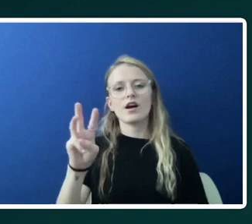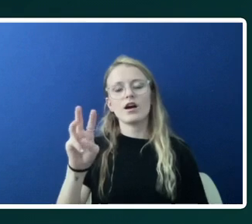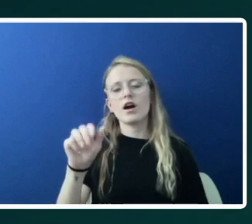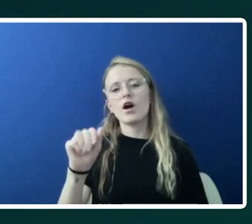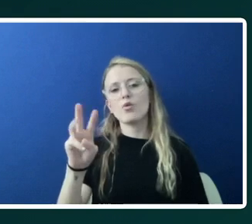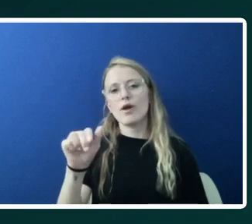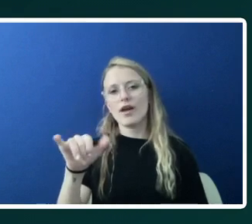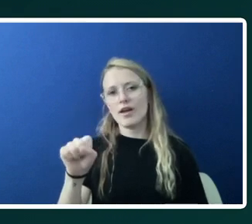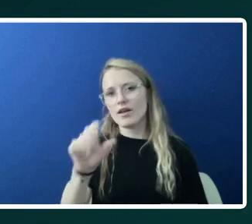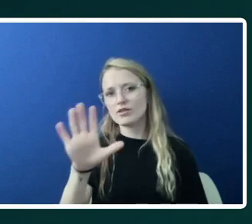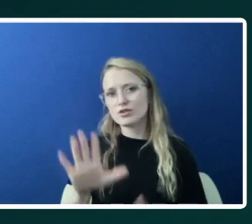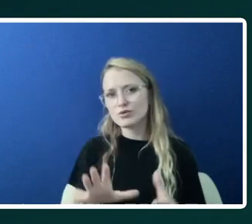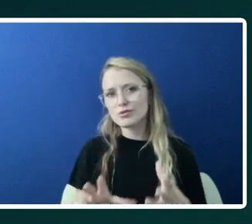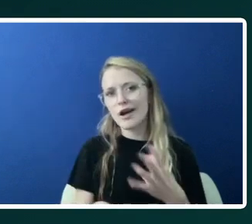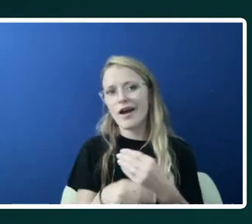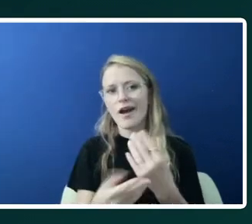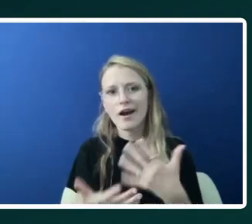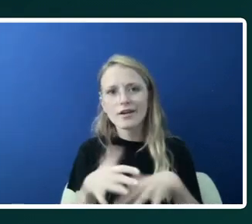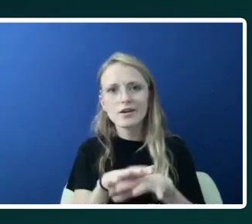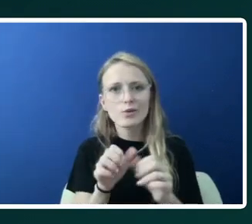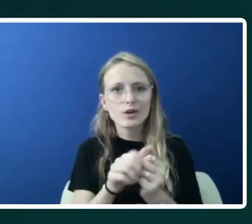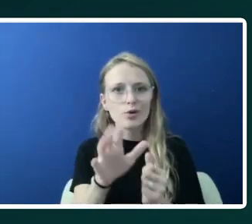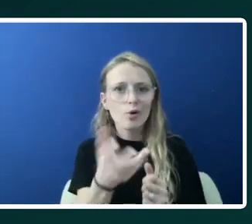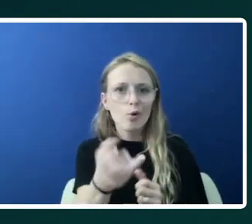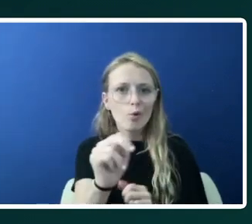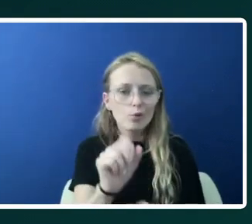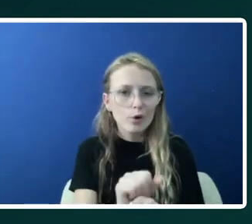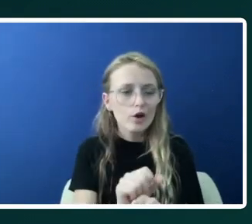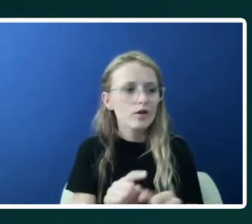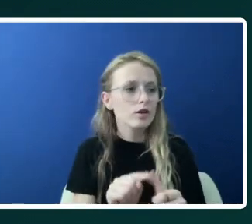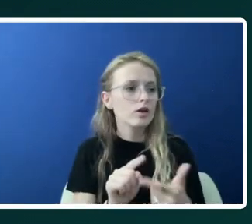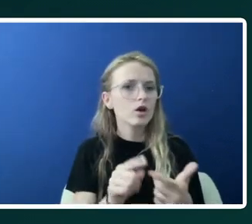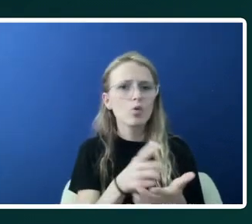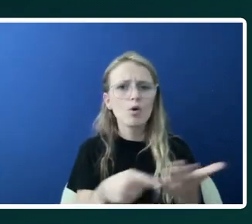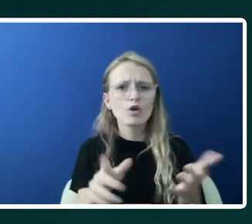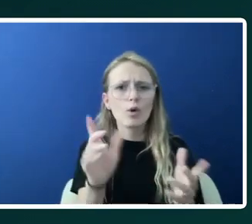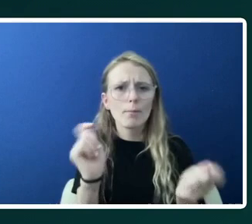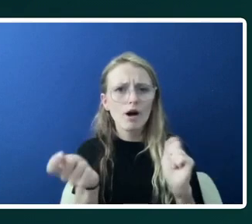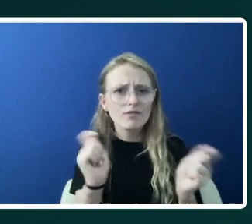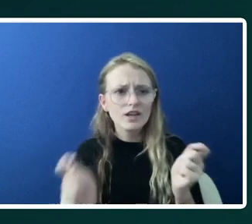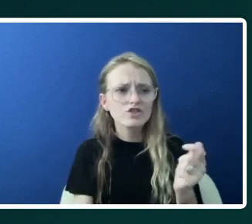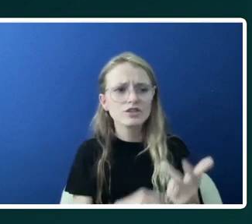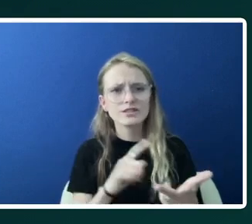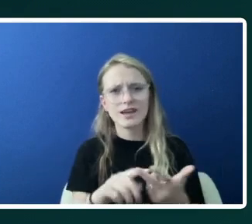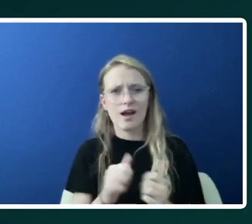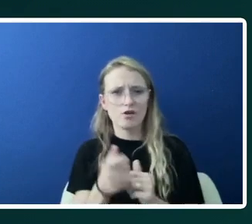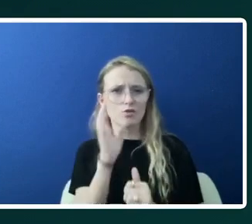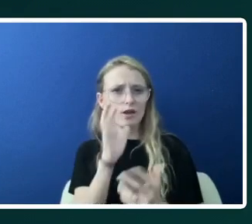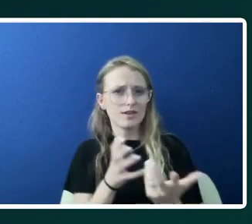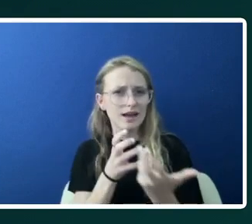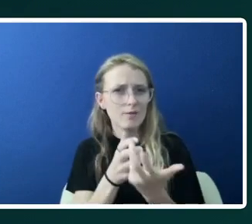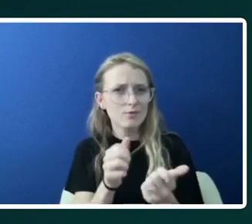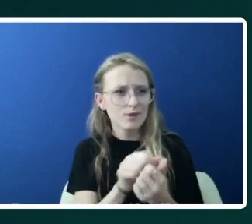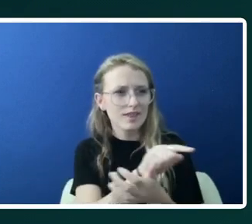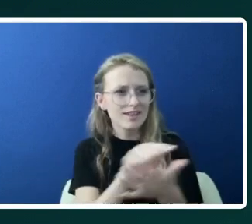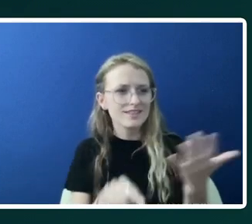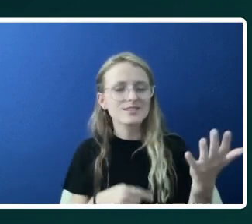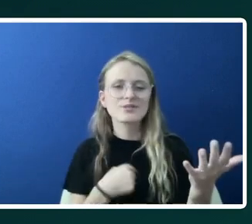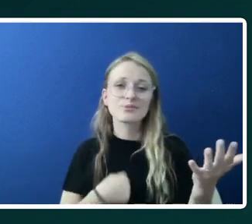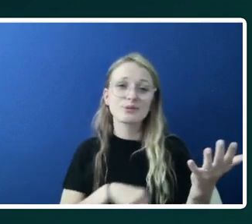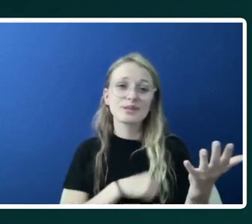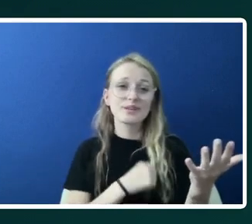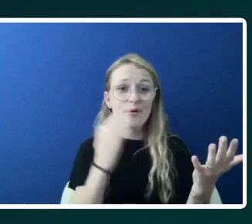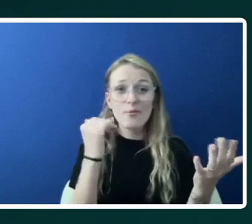And what modifications would you implement? So, we wish you all the best with that. I'll turn it